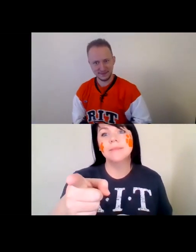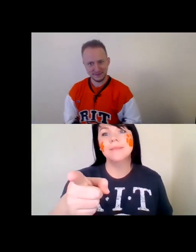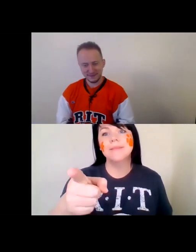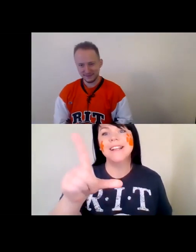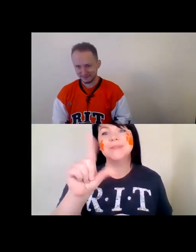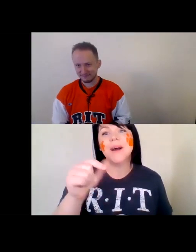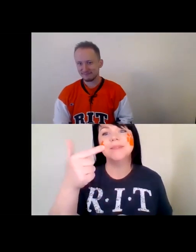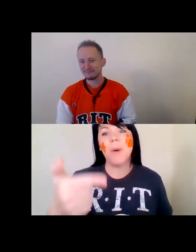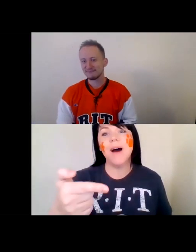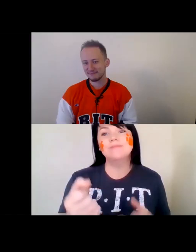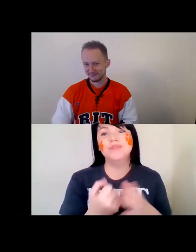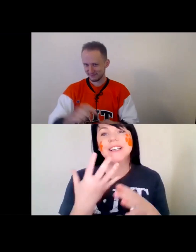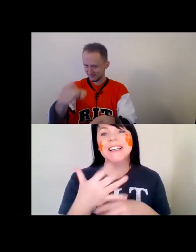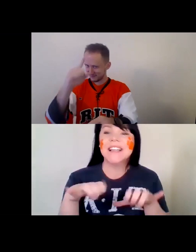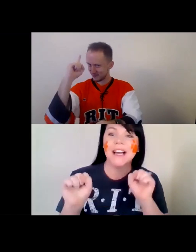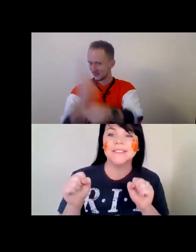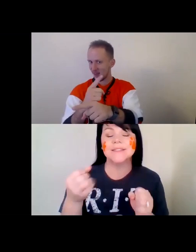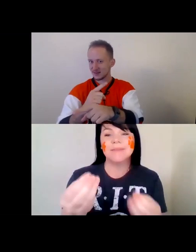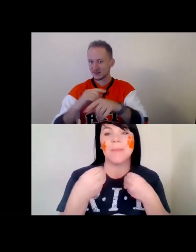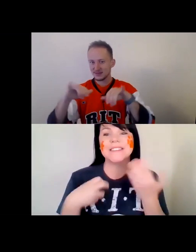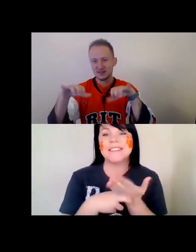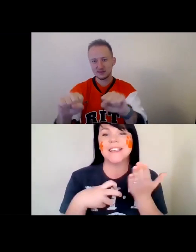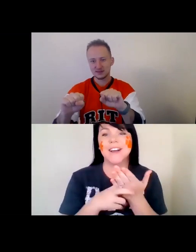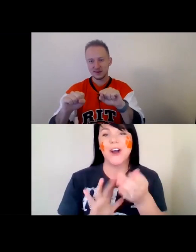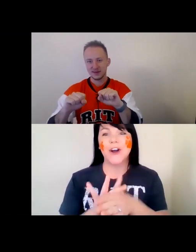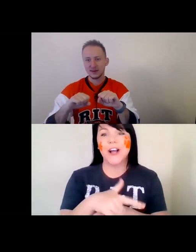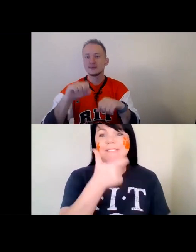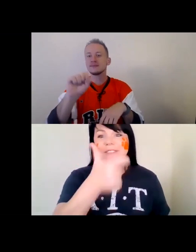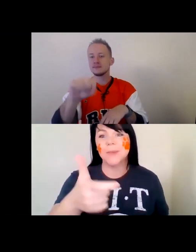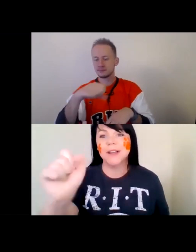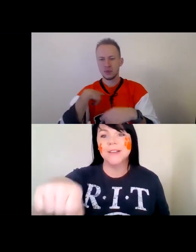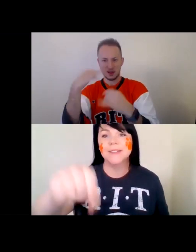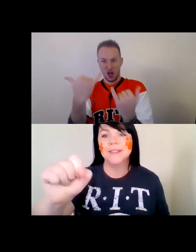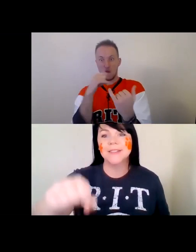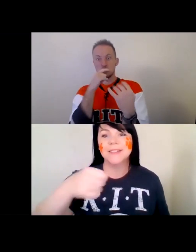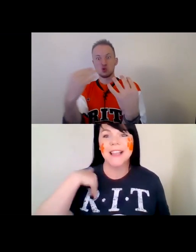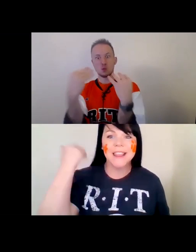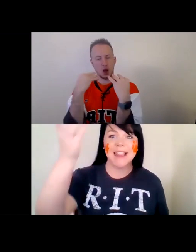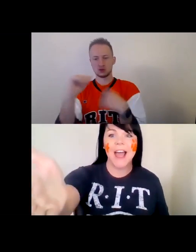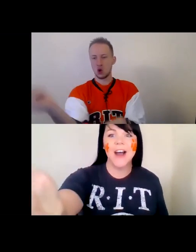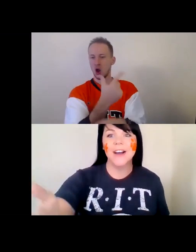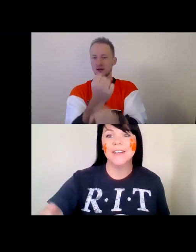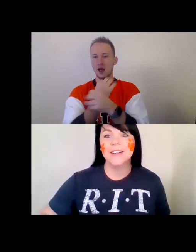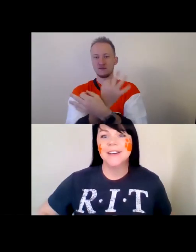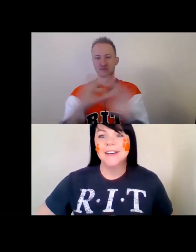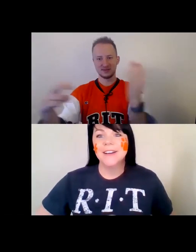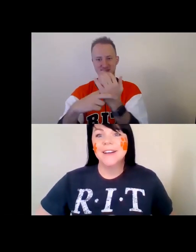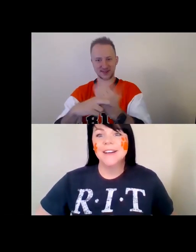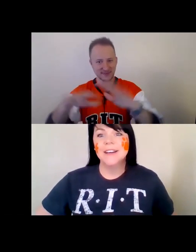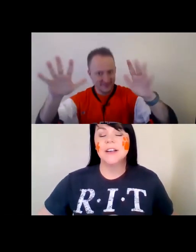Michelle: Spring 2021, get me an early release ticket, I will be there. Matt: Yes, I will give you all free tickets to my movie.